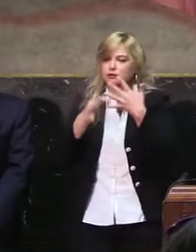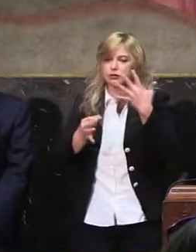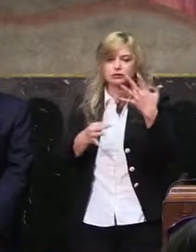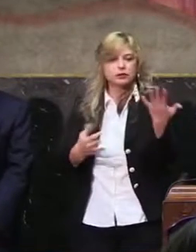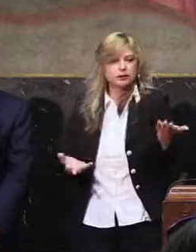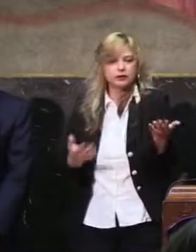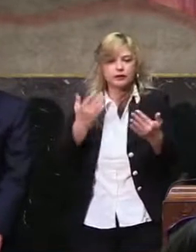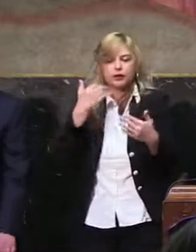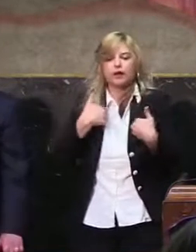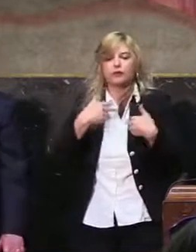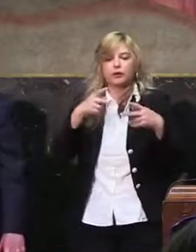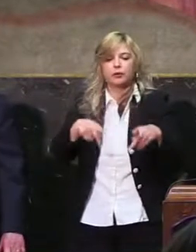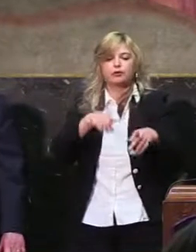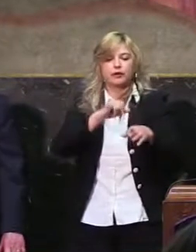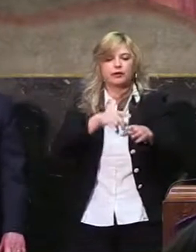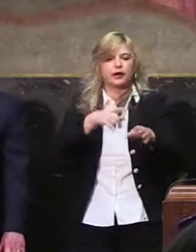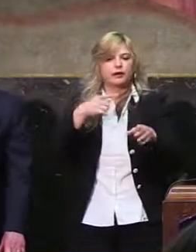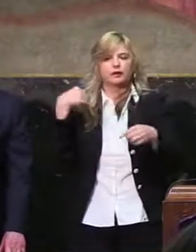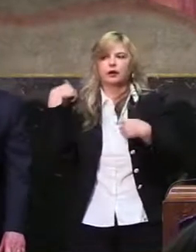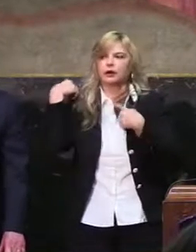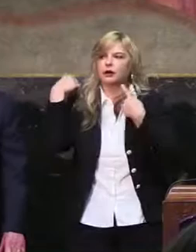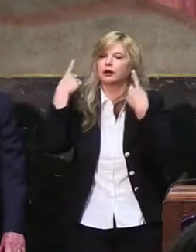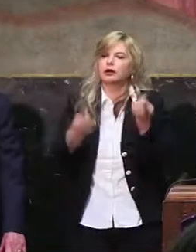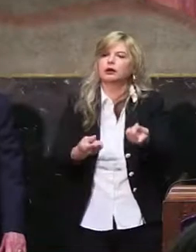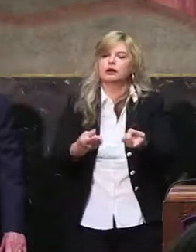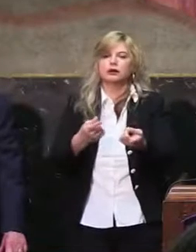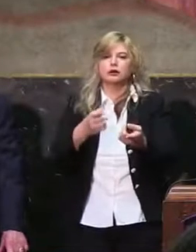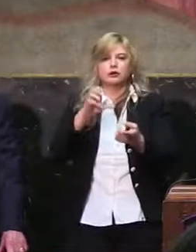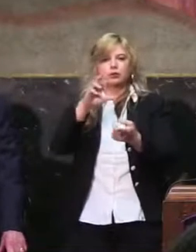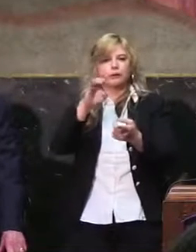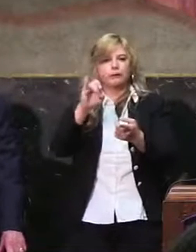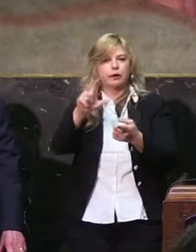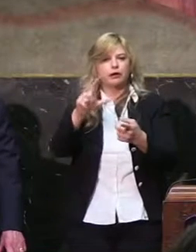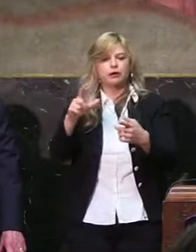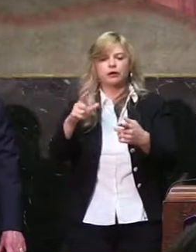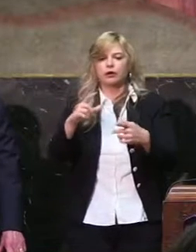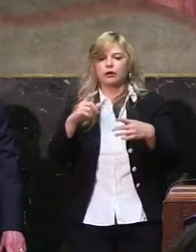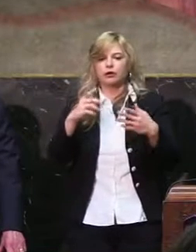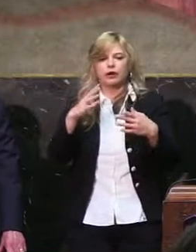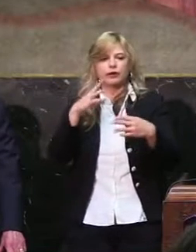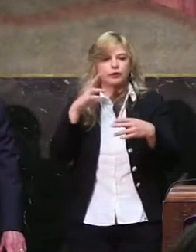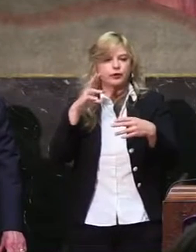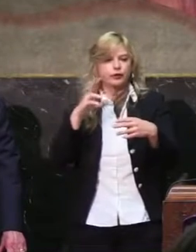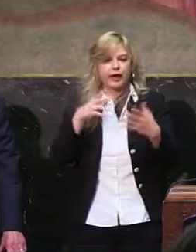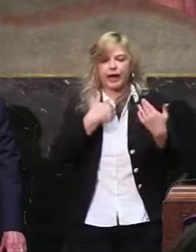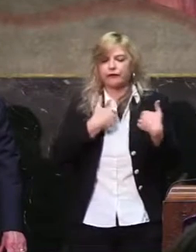has a mental health problem or a drug problem and there's no treatment facilities there's no ability to treat